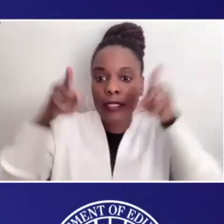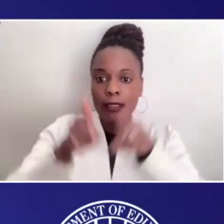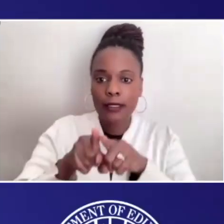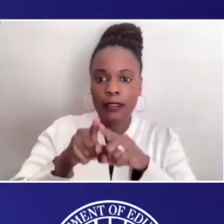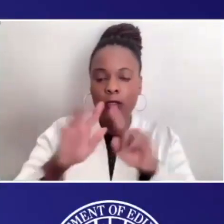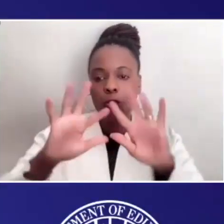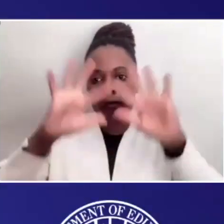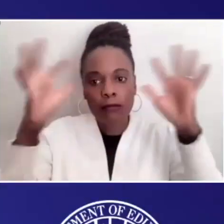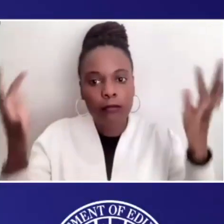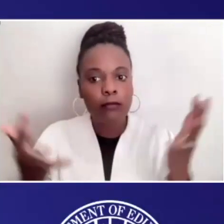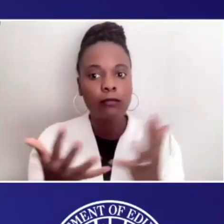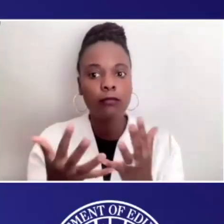All 16 provisions.